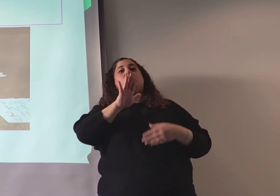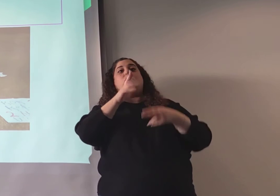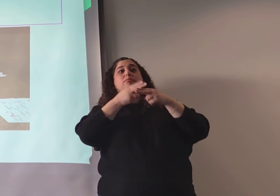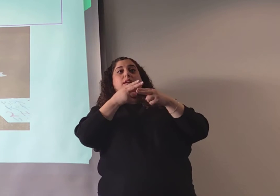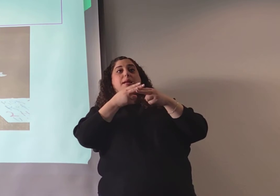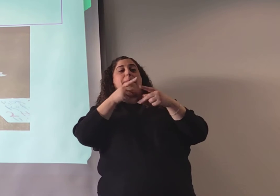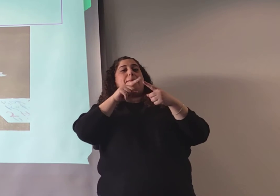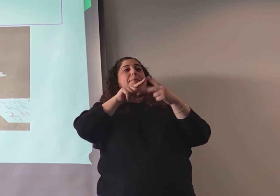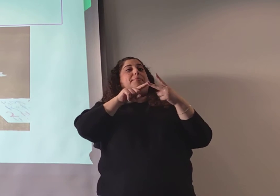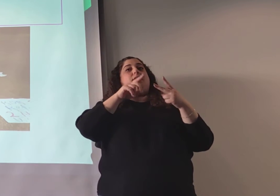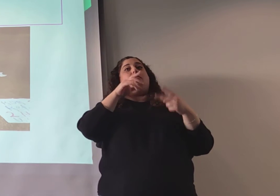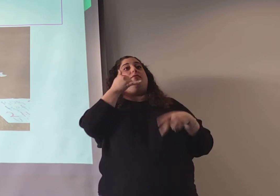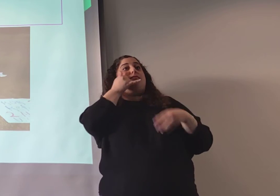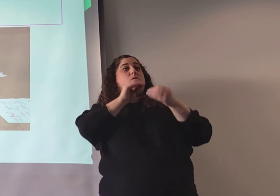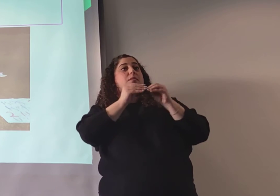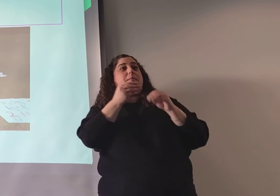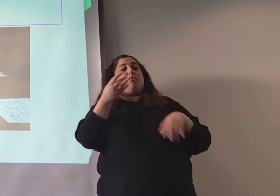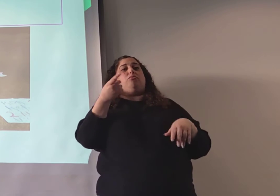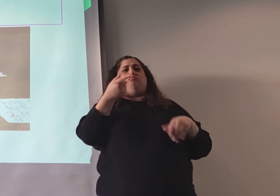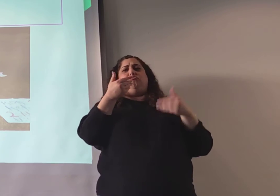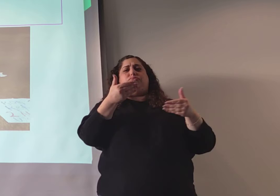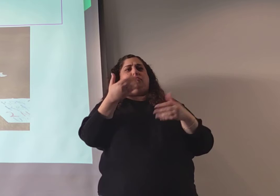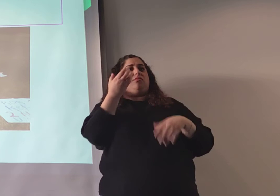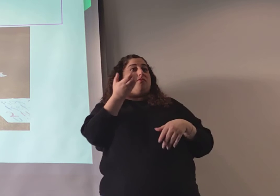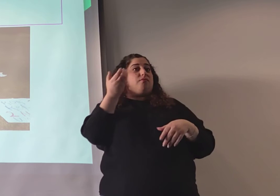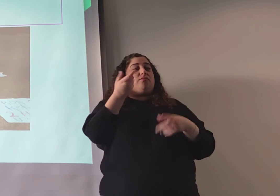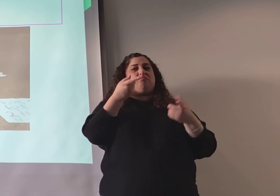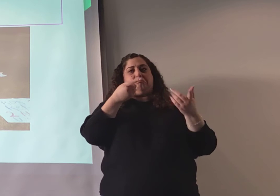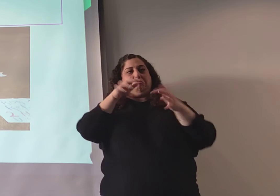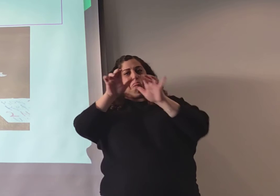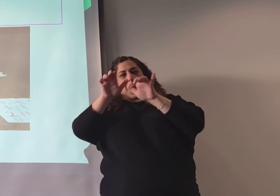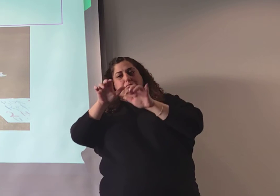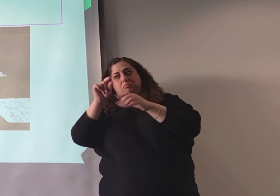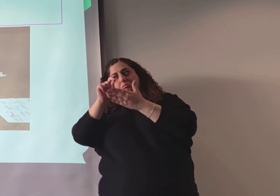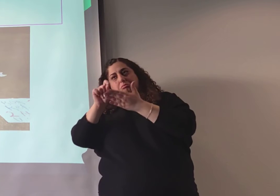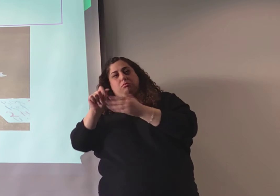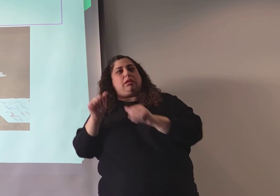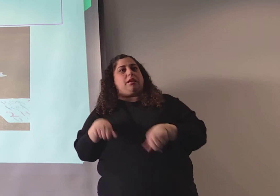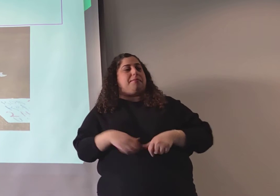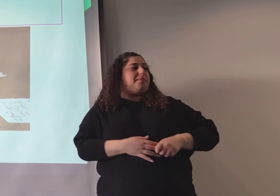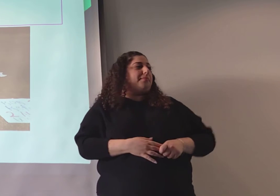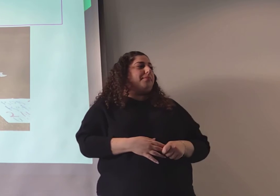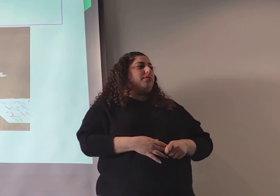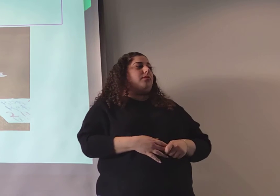But we are here in the community for you and help you in any way that we can. Okay.